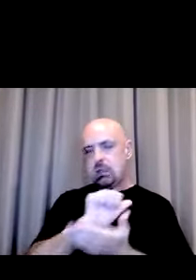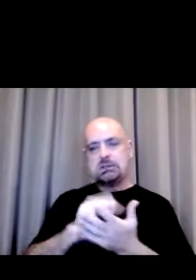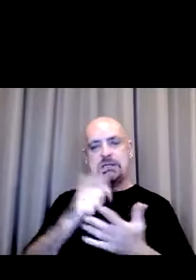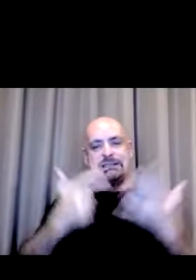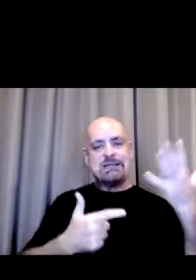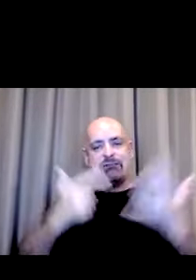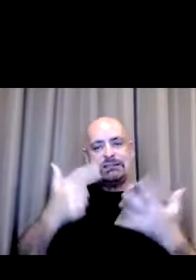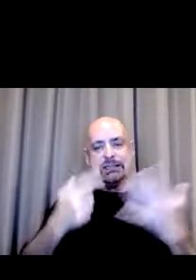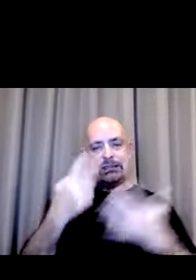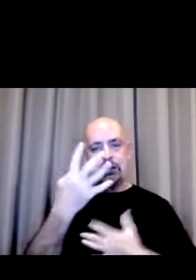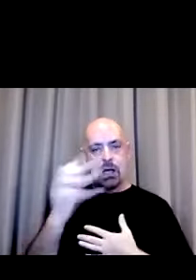matched by the critical